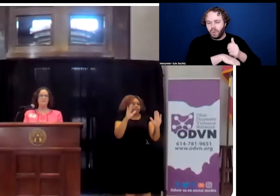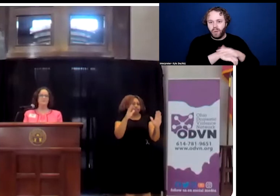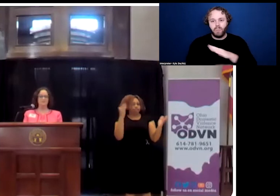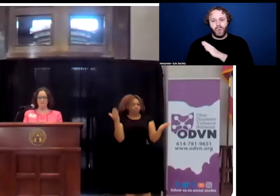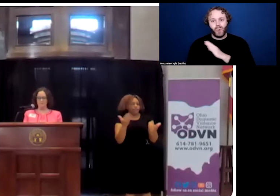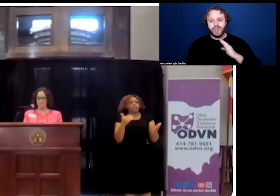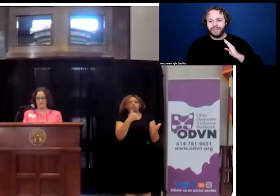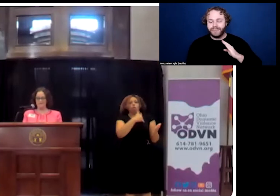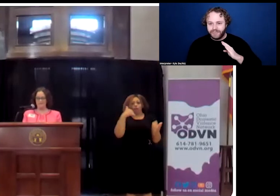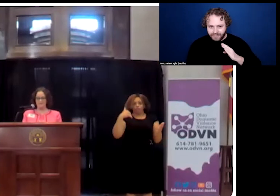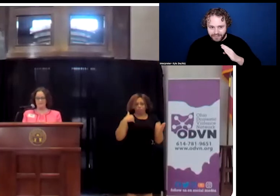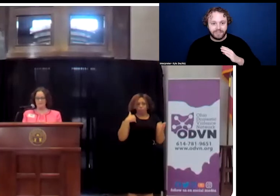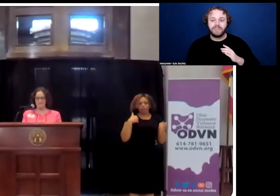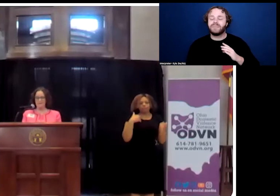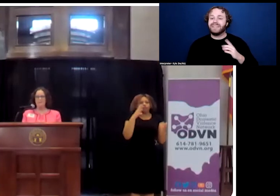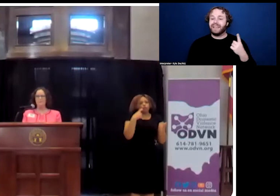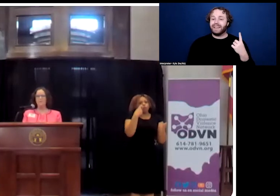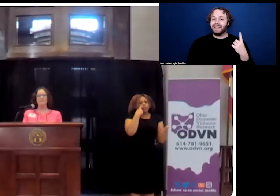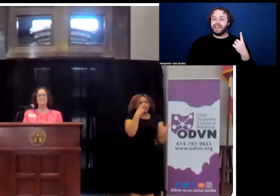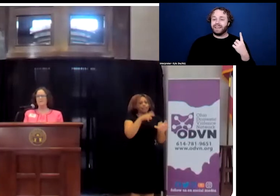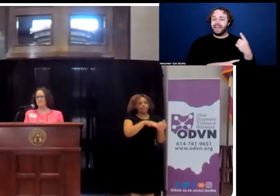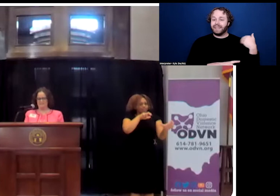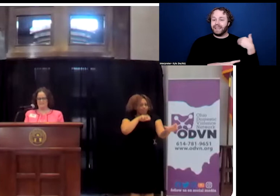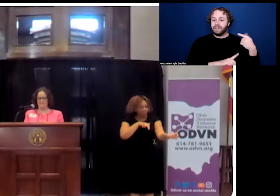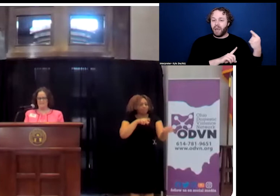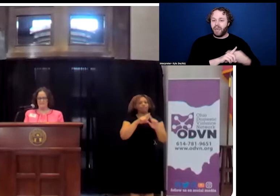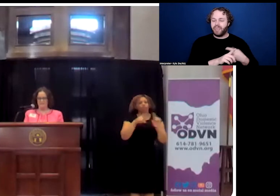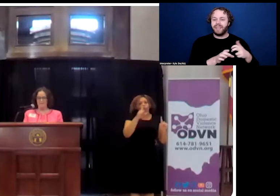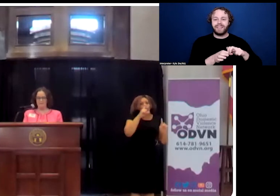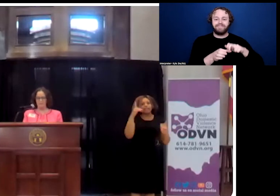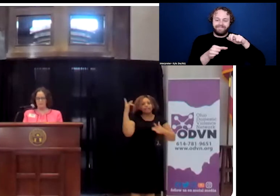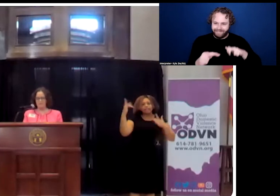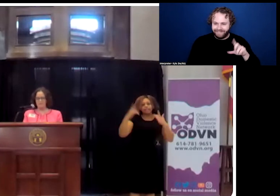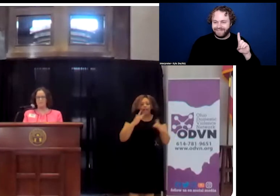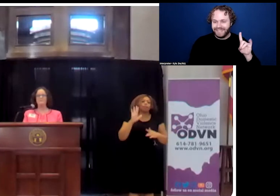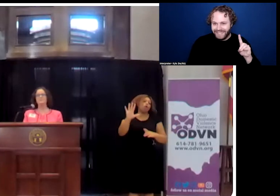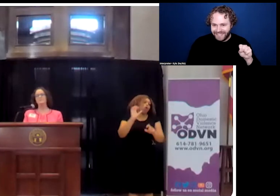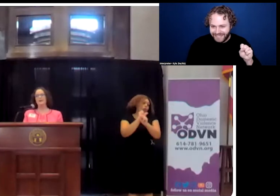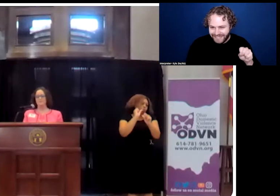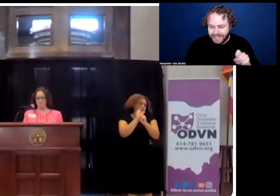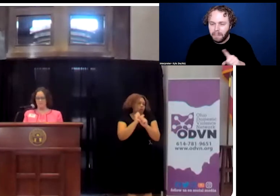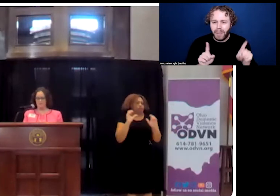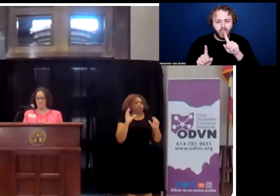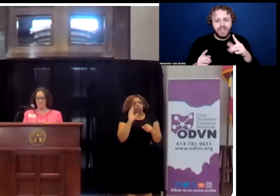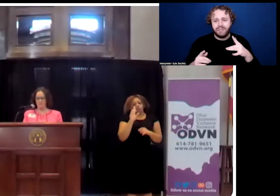She rolled off the board last month, but we are very excited about the work she is doing for survivors in her new role.